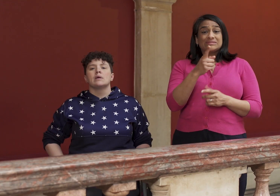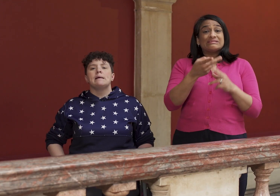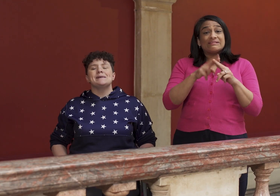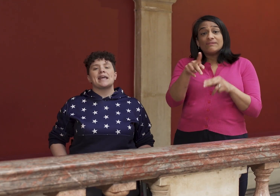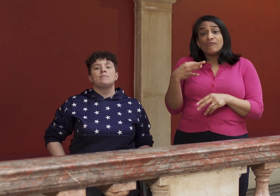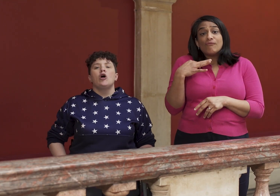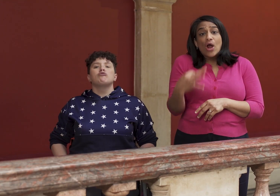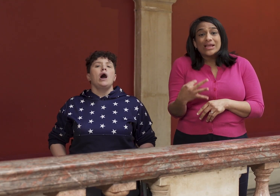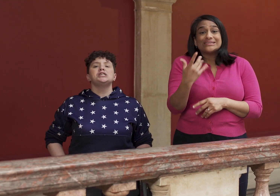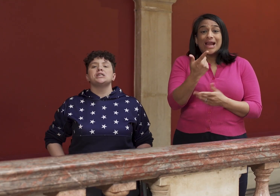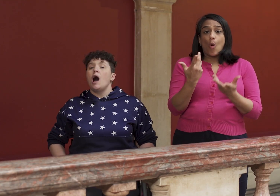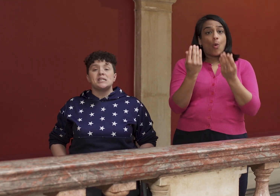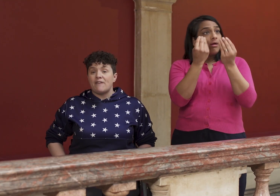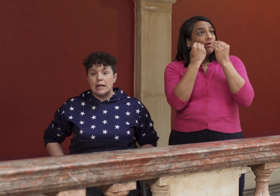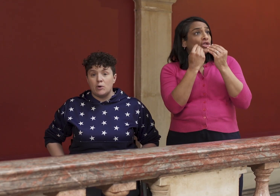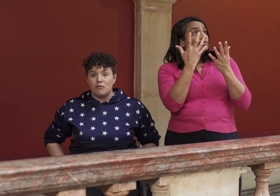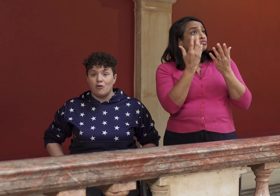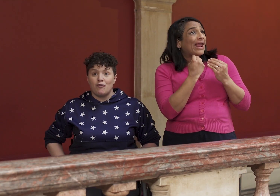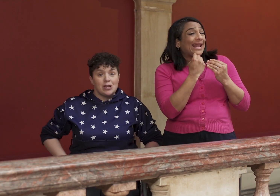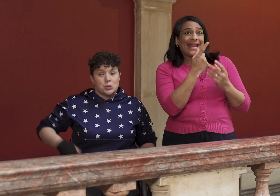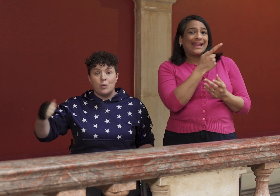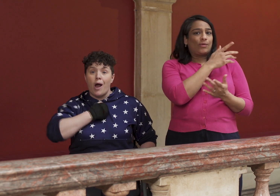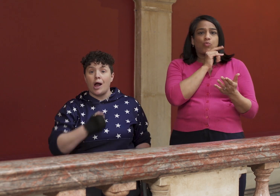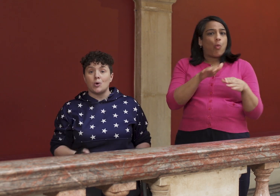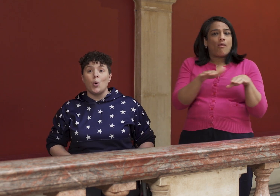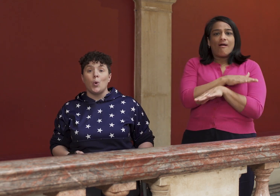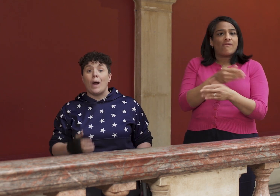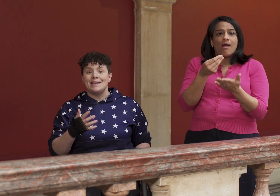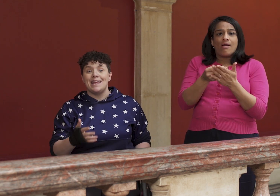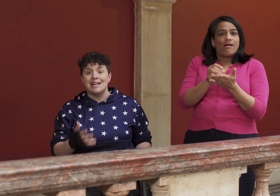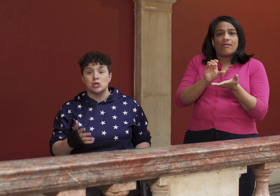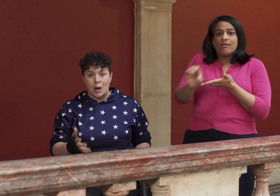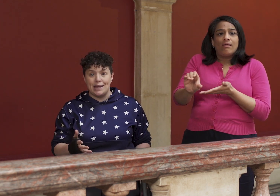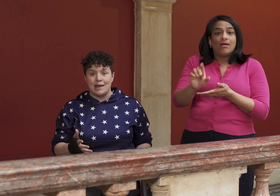Grants aren’t available for voluntary work or when in training,